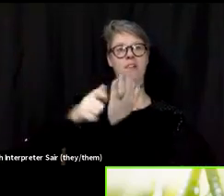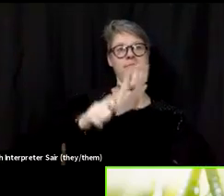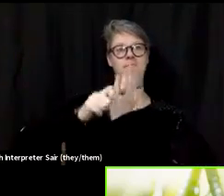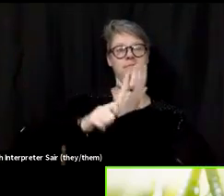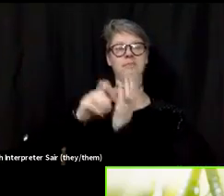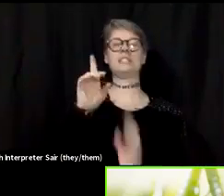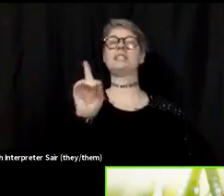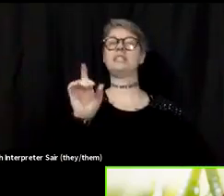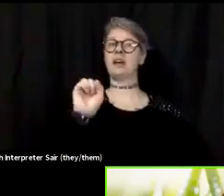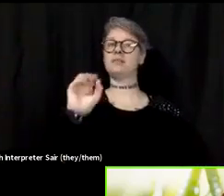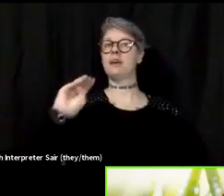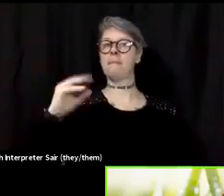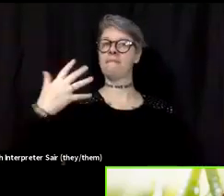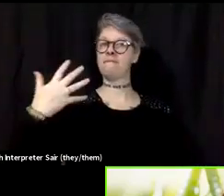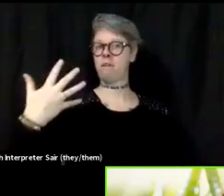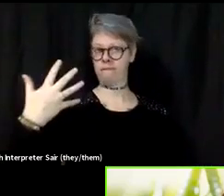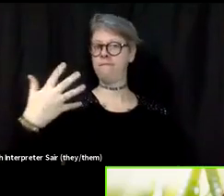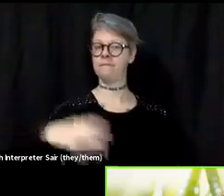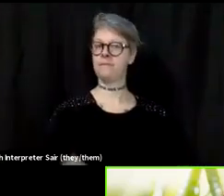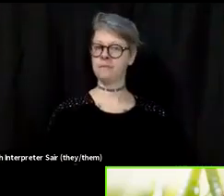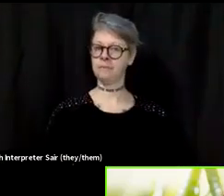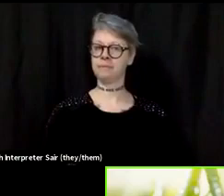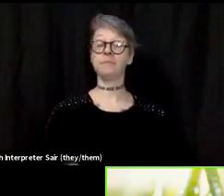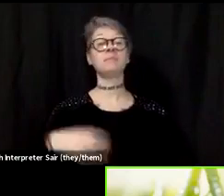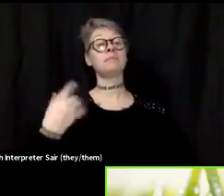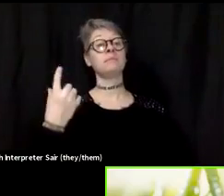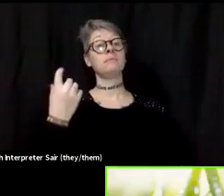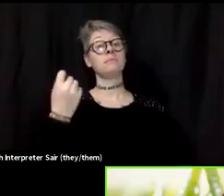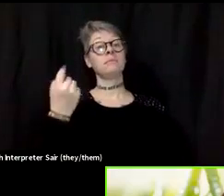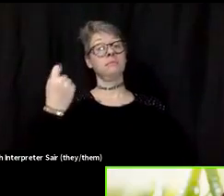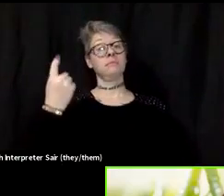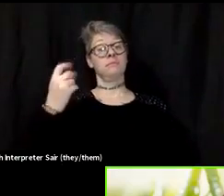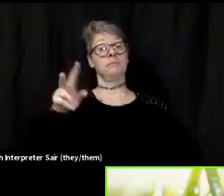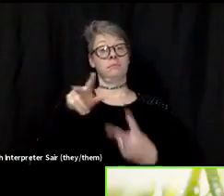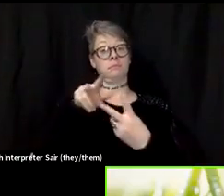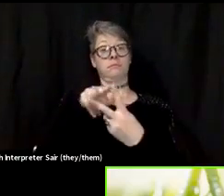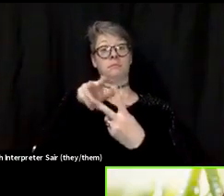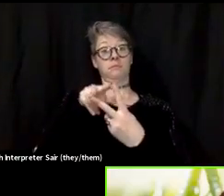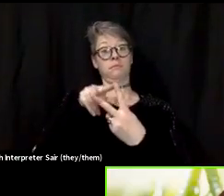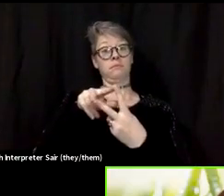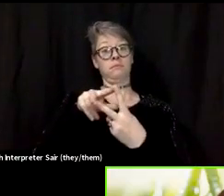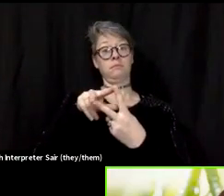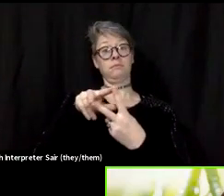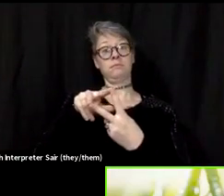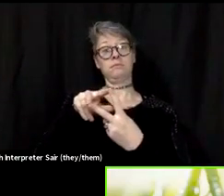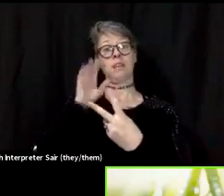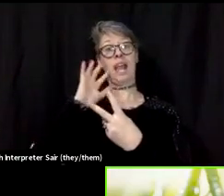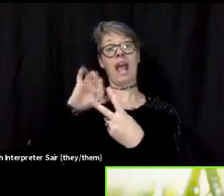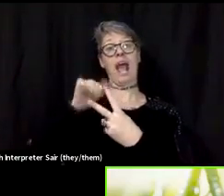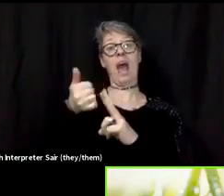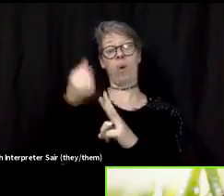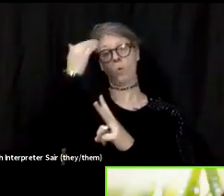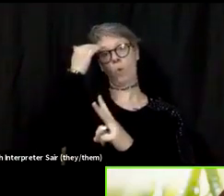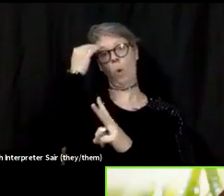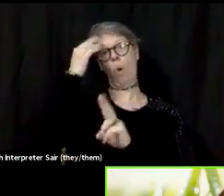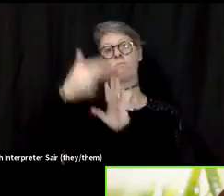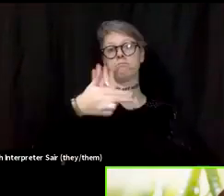from the medical. associate association. It's called the It's called the DSM five. bucks But the two factor But the two factors influence. ncing a diagnosis and